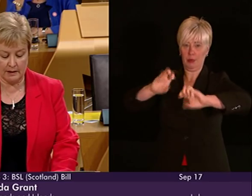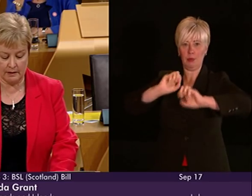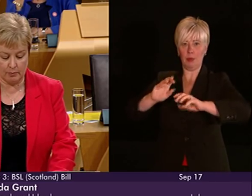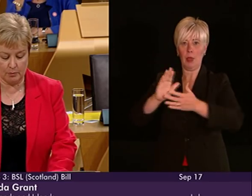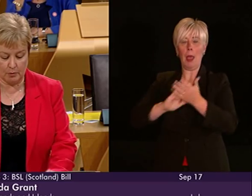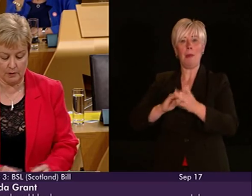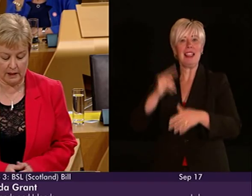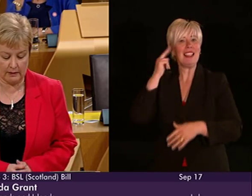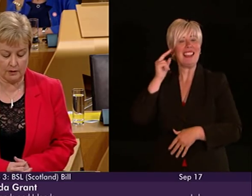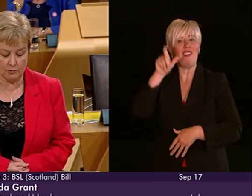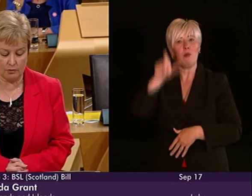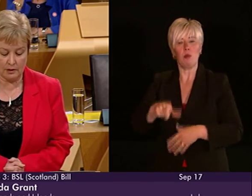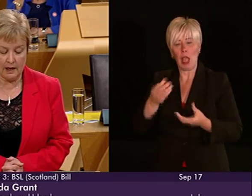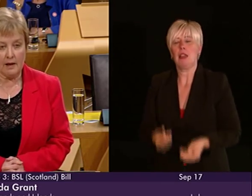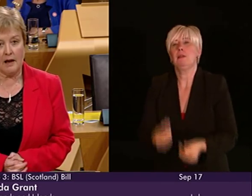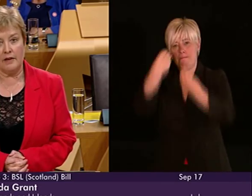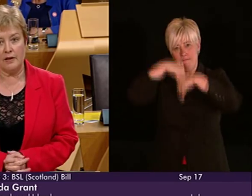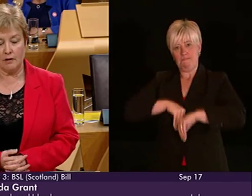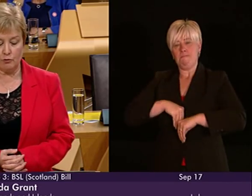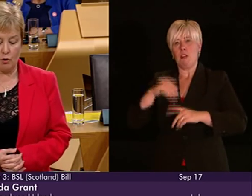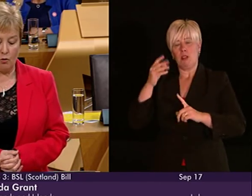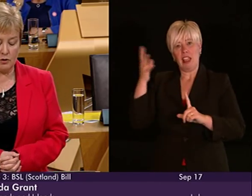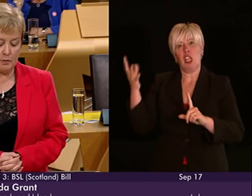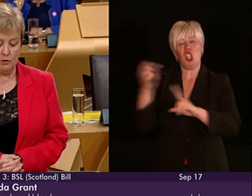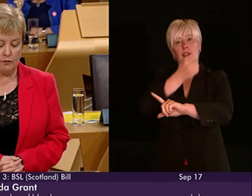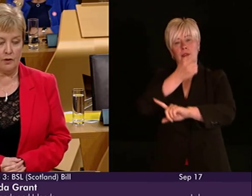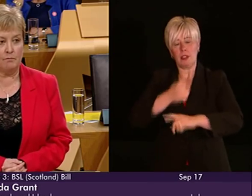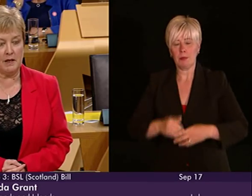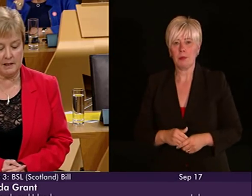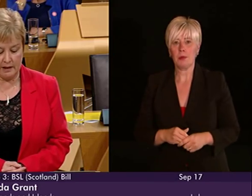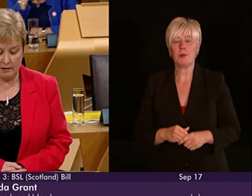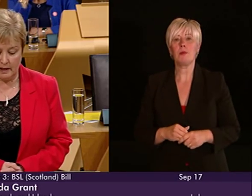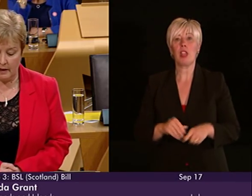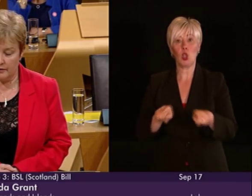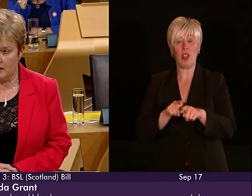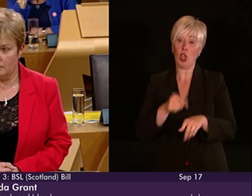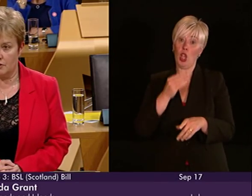attainment as hearing pupils. It would be useful if, like other languages,